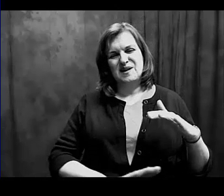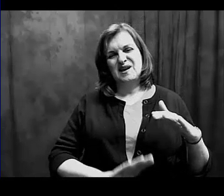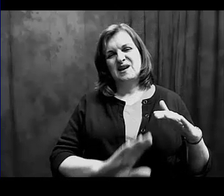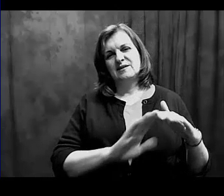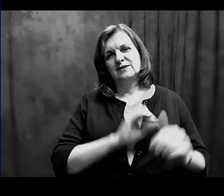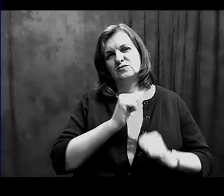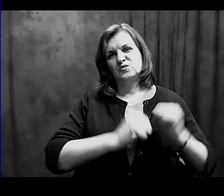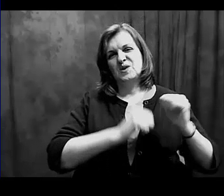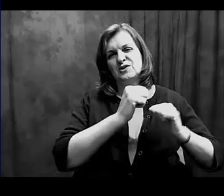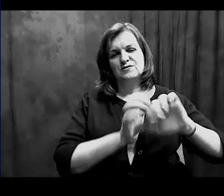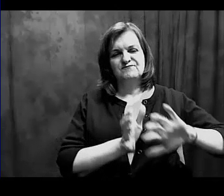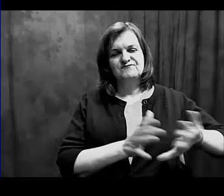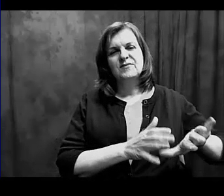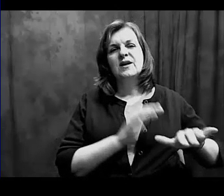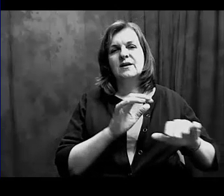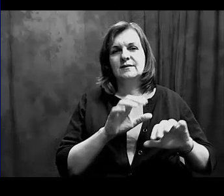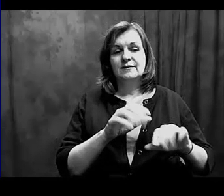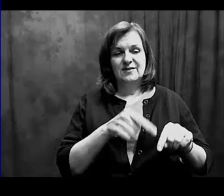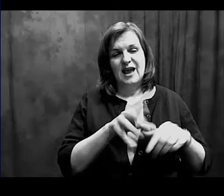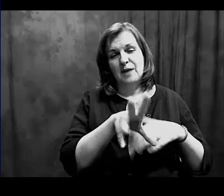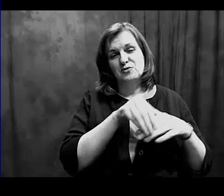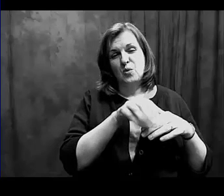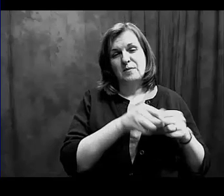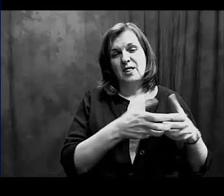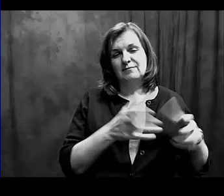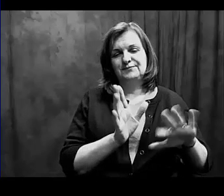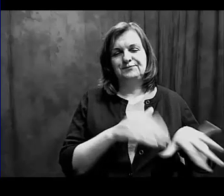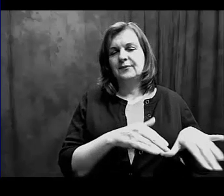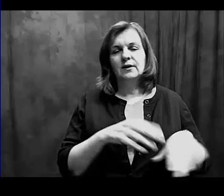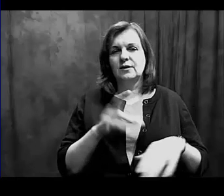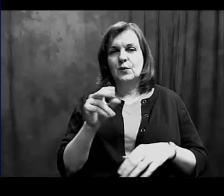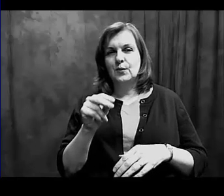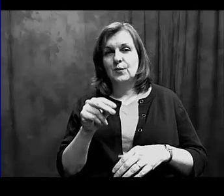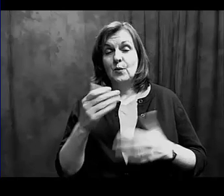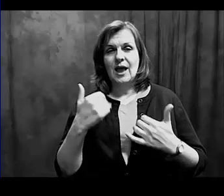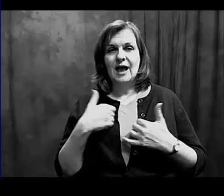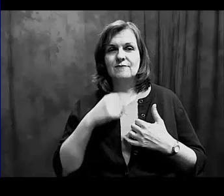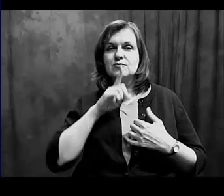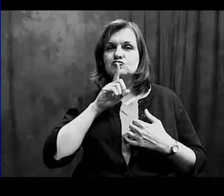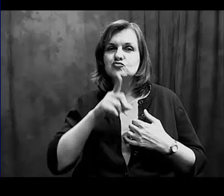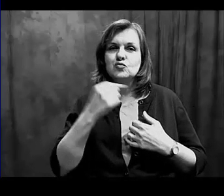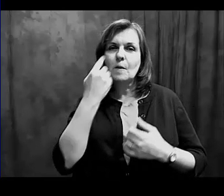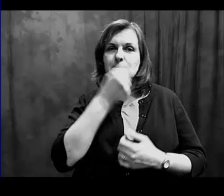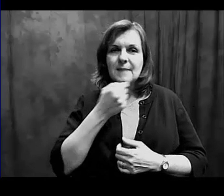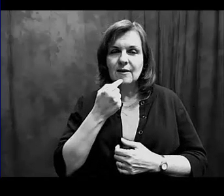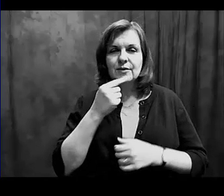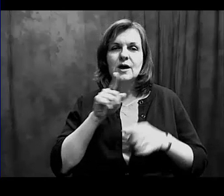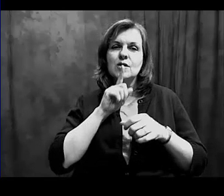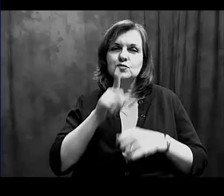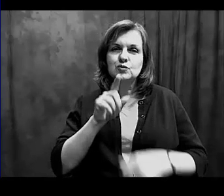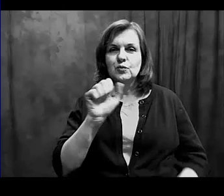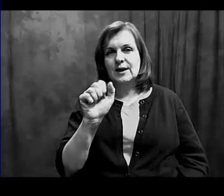kind of basic structures and they do a lot of absorption and so on. No! No! We've got a true mouth